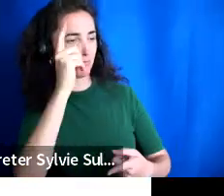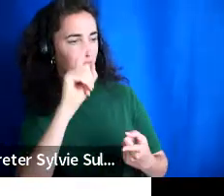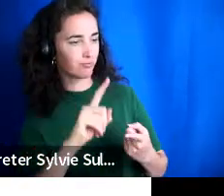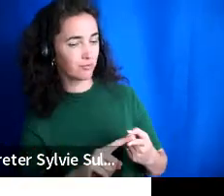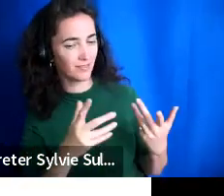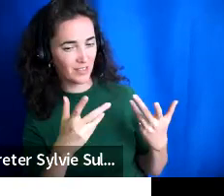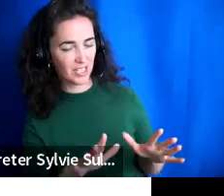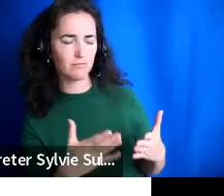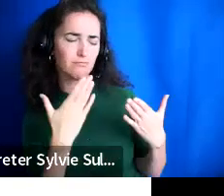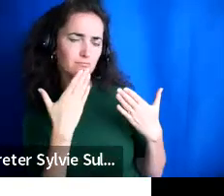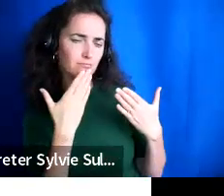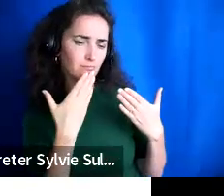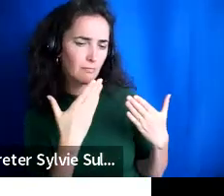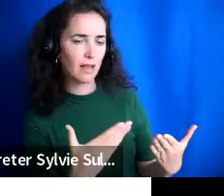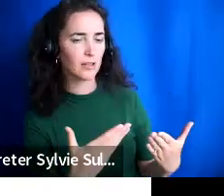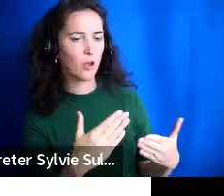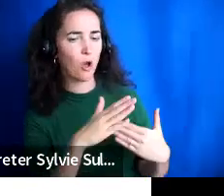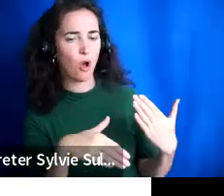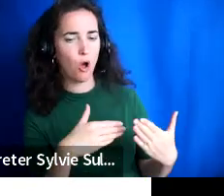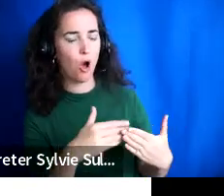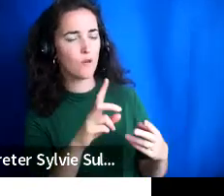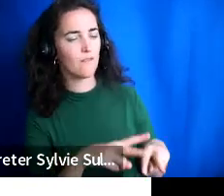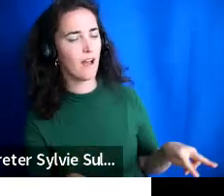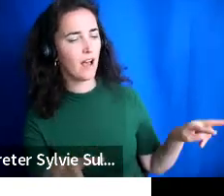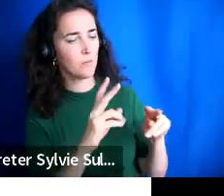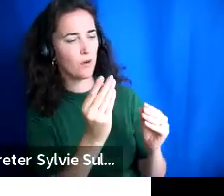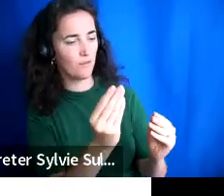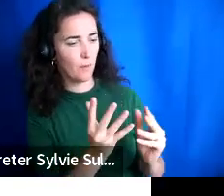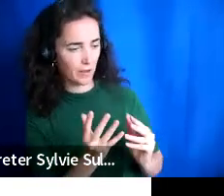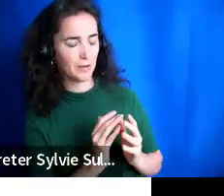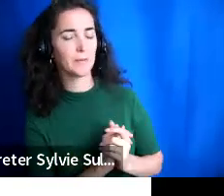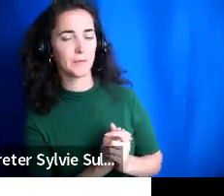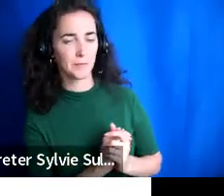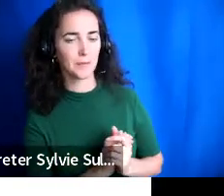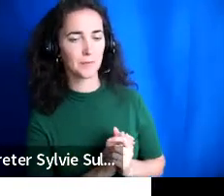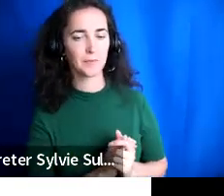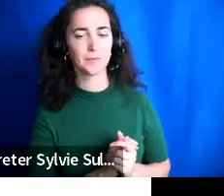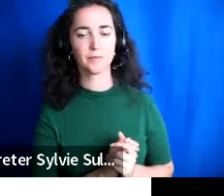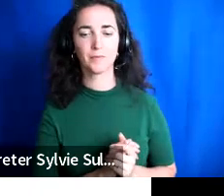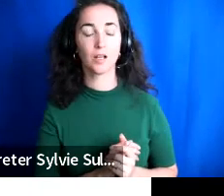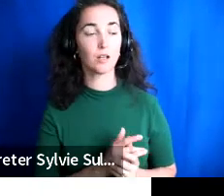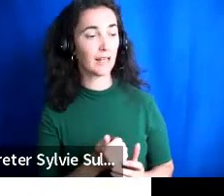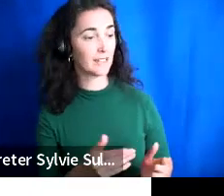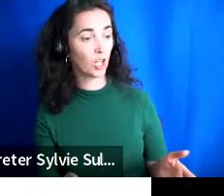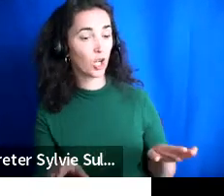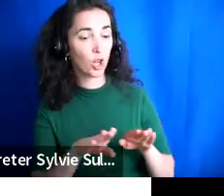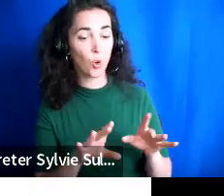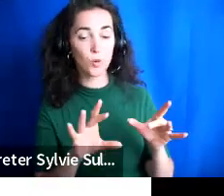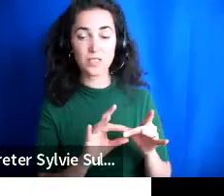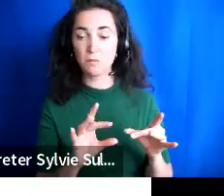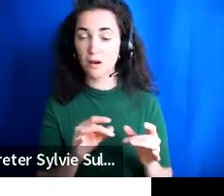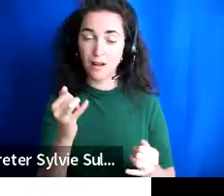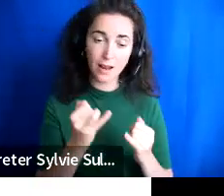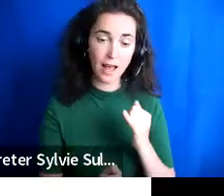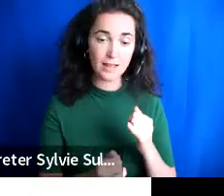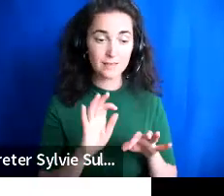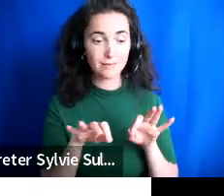But we really appreciate all the valuable information that you have shared with us.